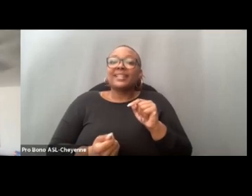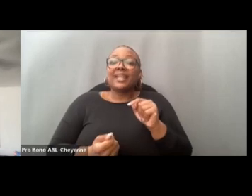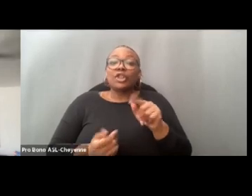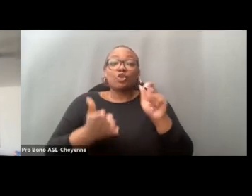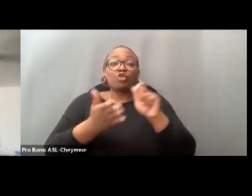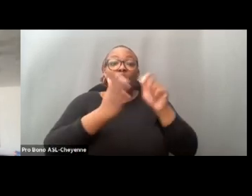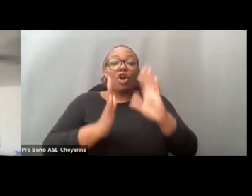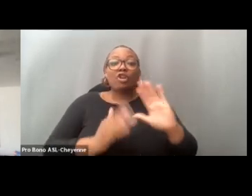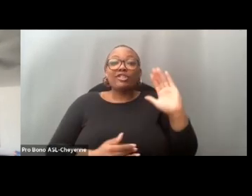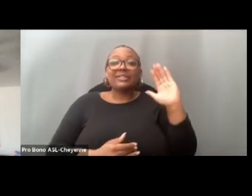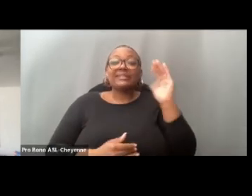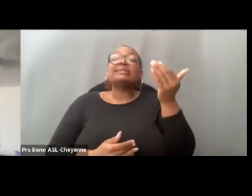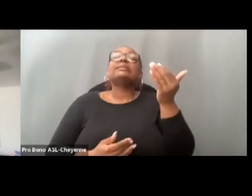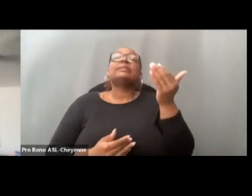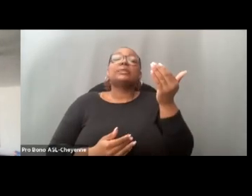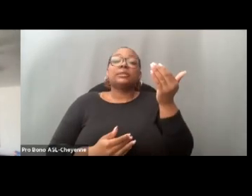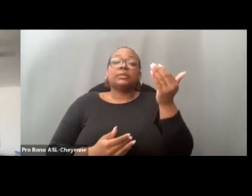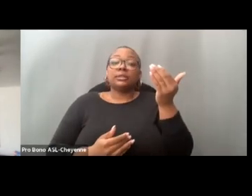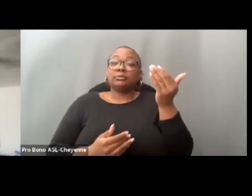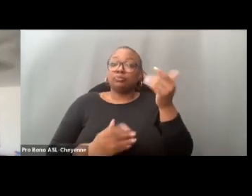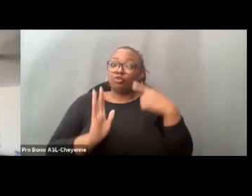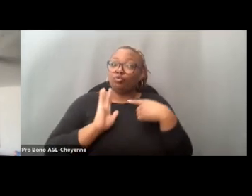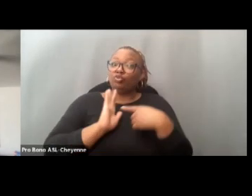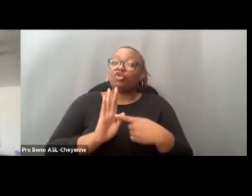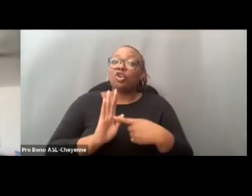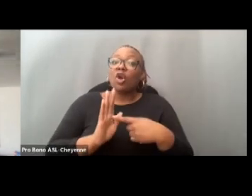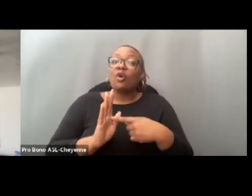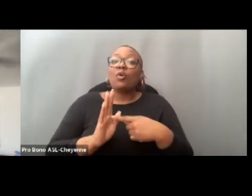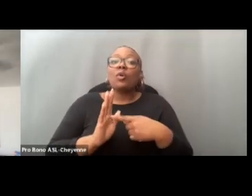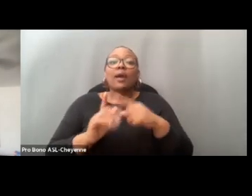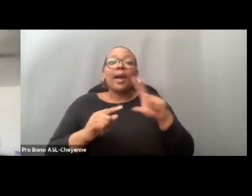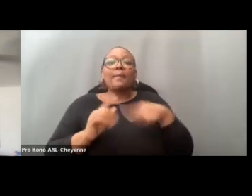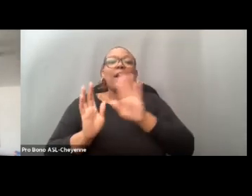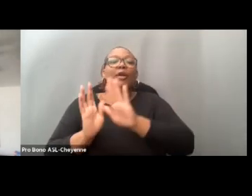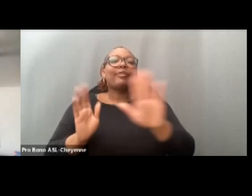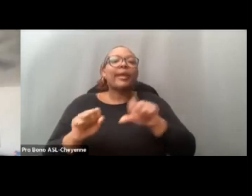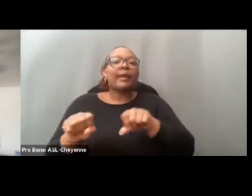seemed to project about the ability of cultural diplomacy